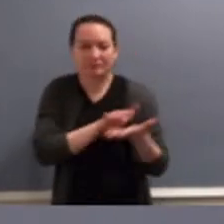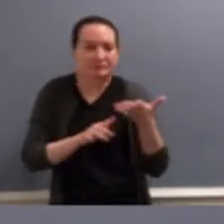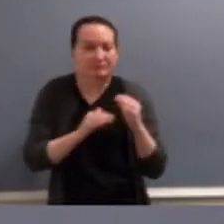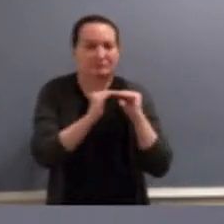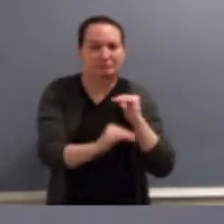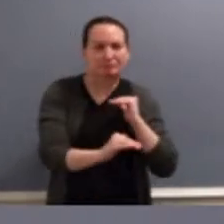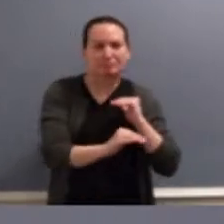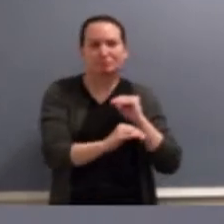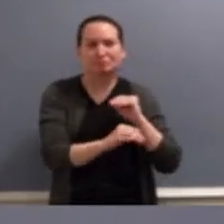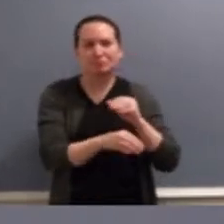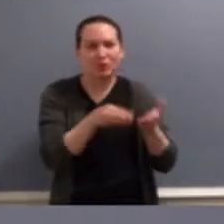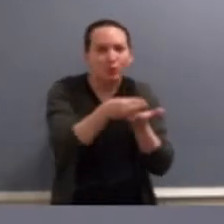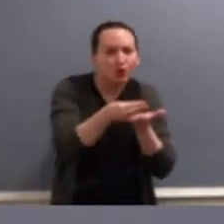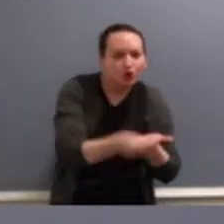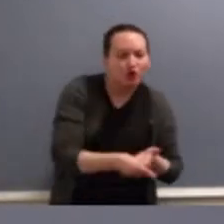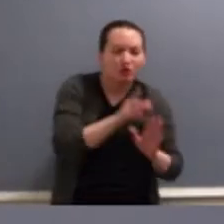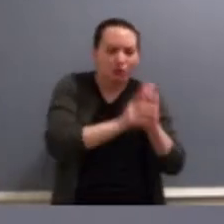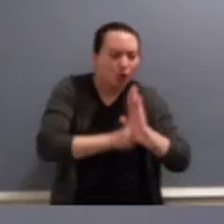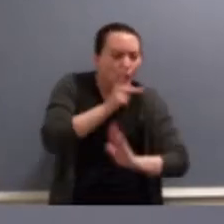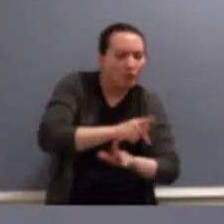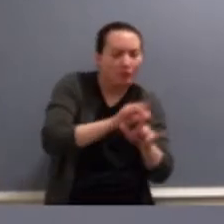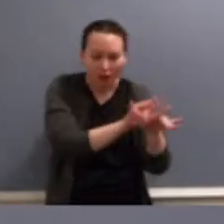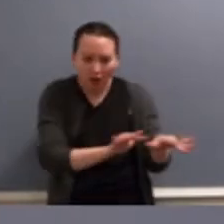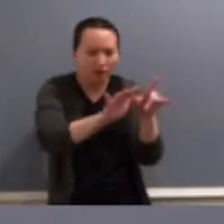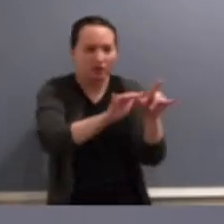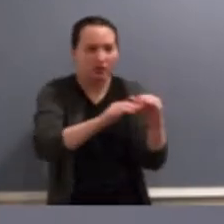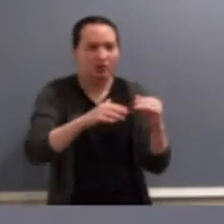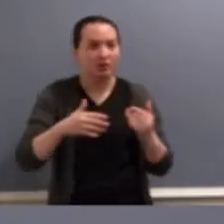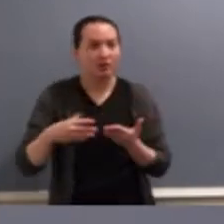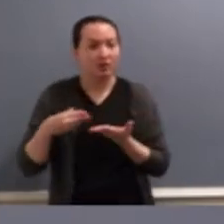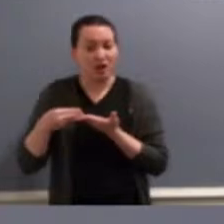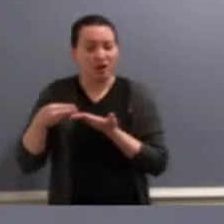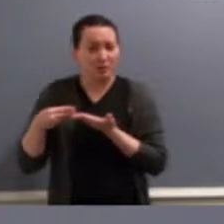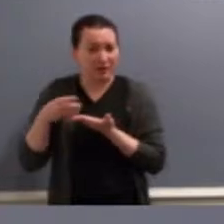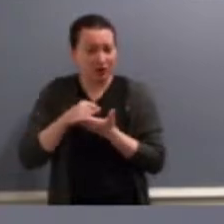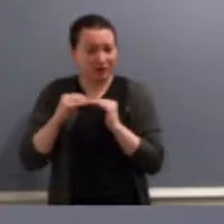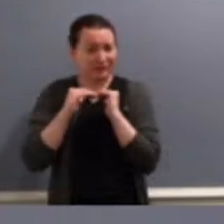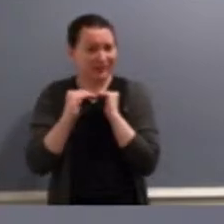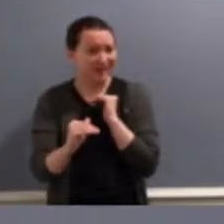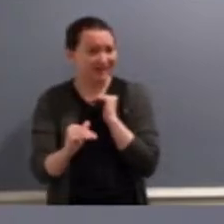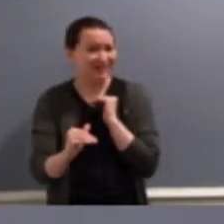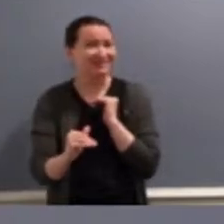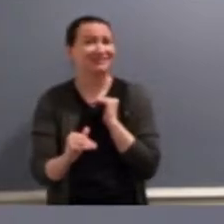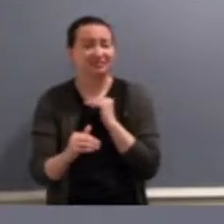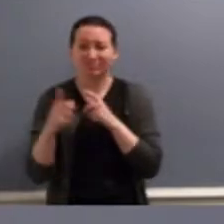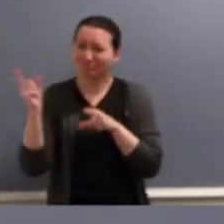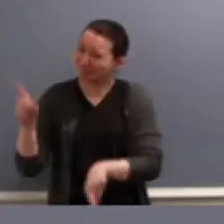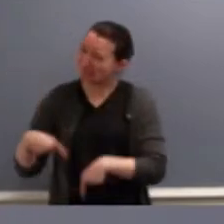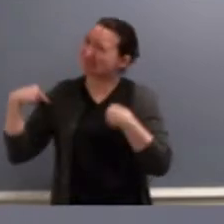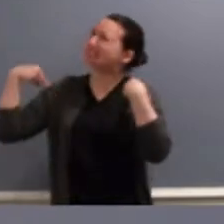same level of purchases and programming we held wages flat for years I think four or